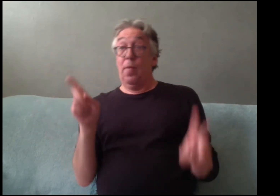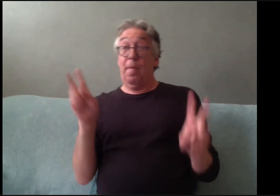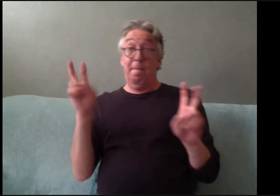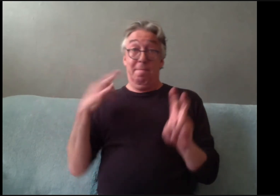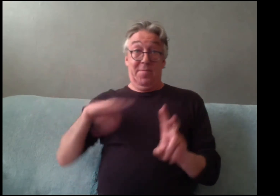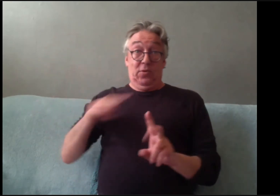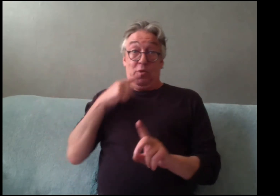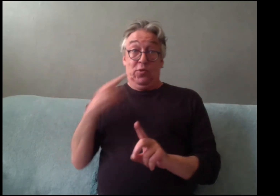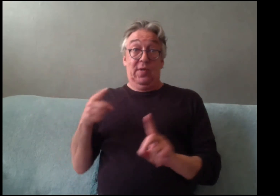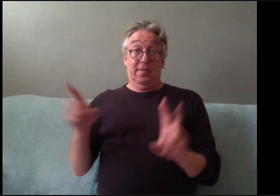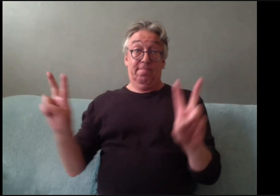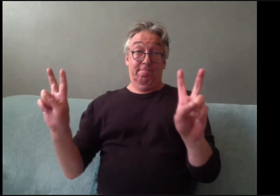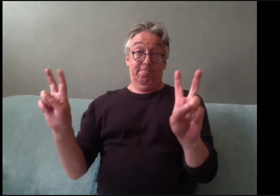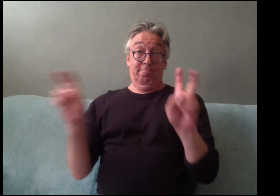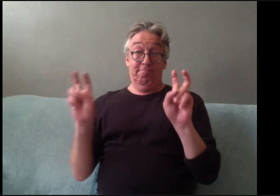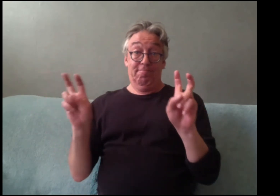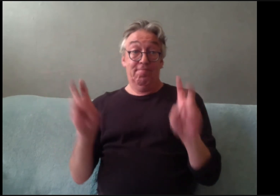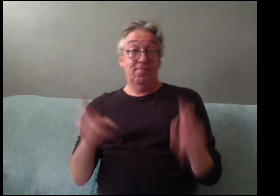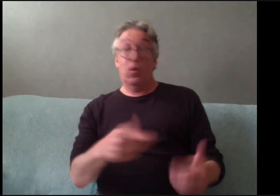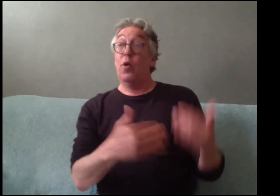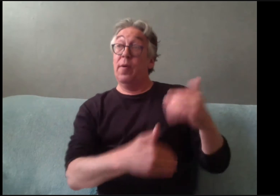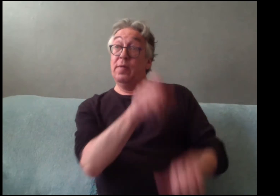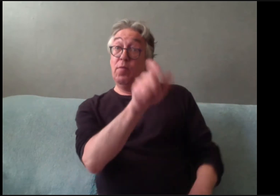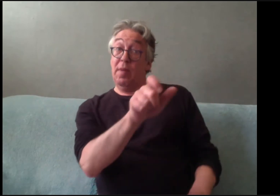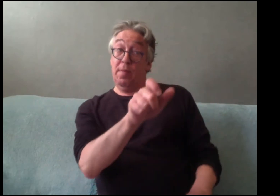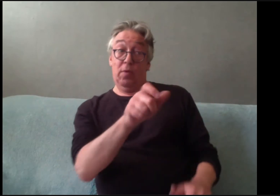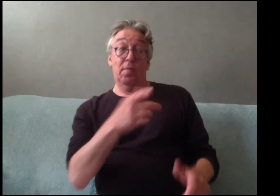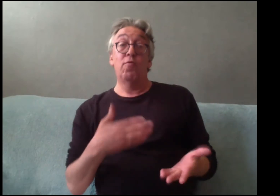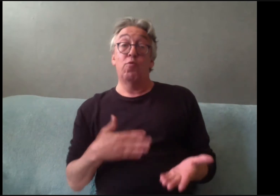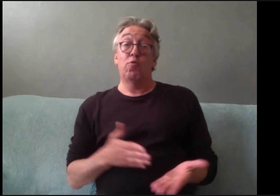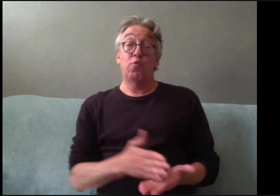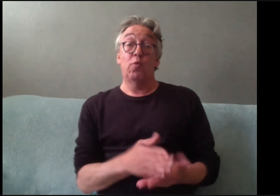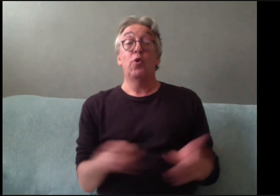"They must receive the same care as the rest of the population.